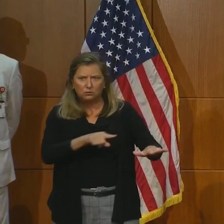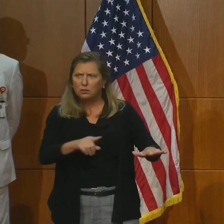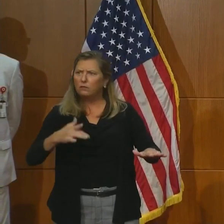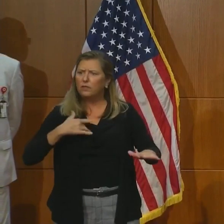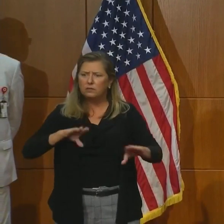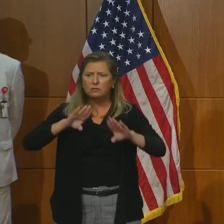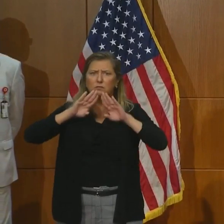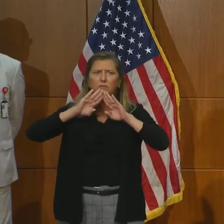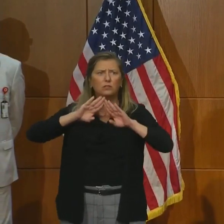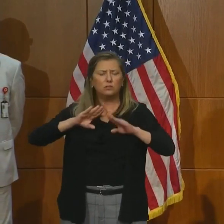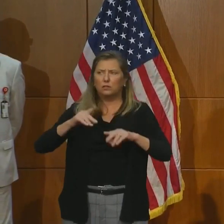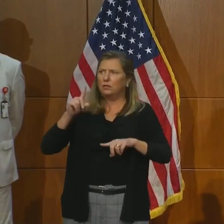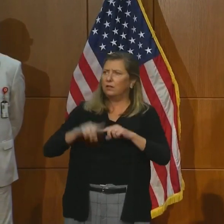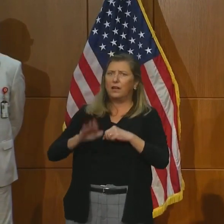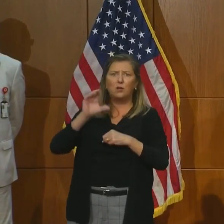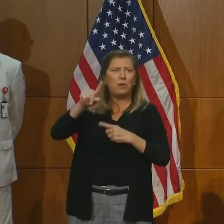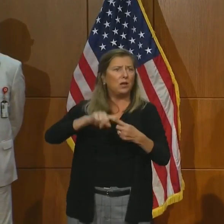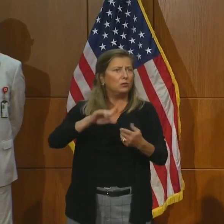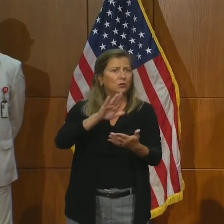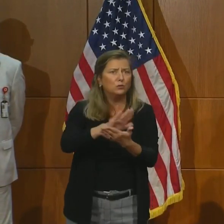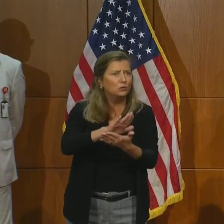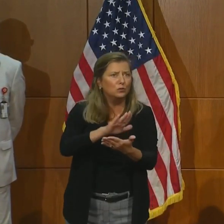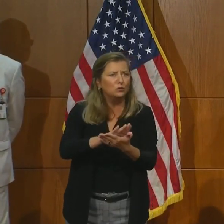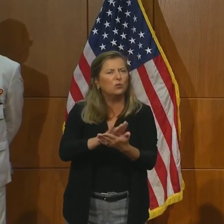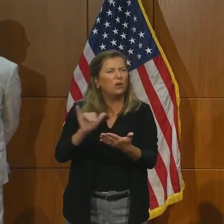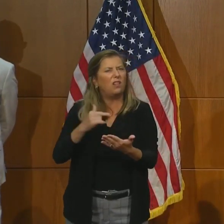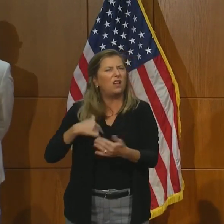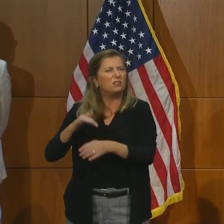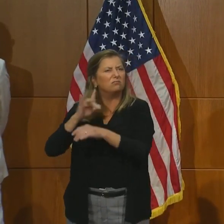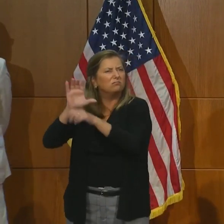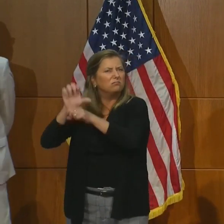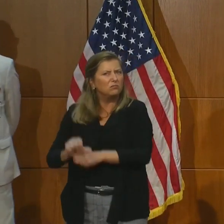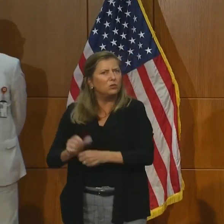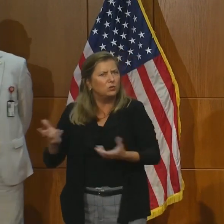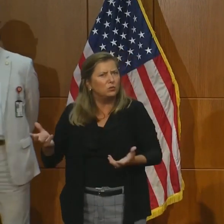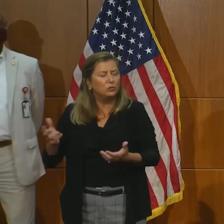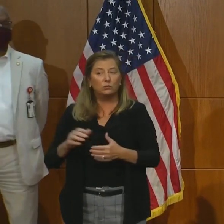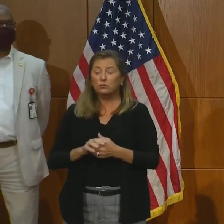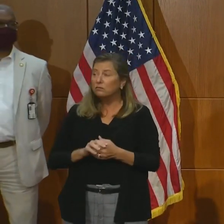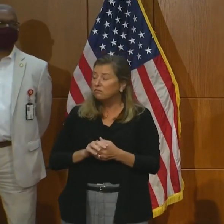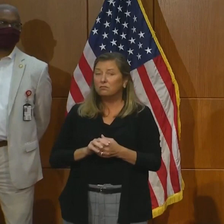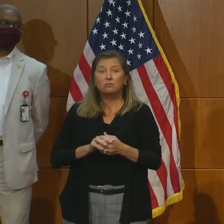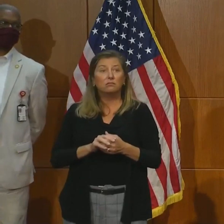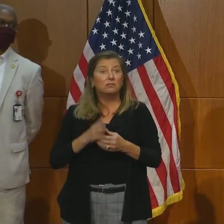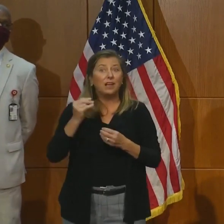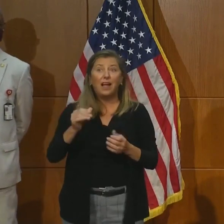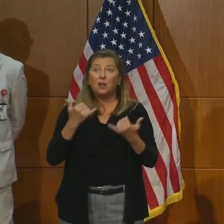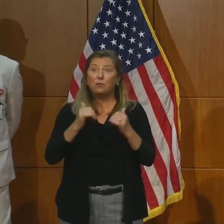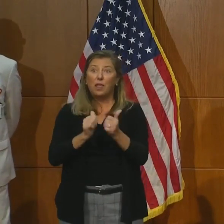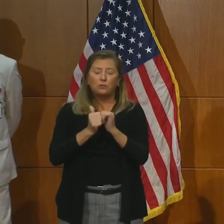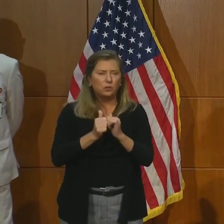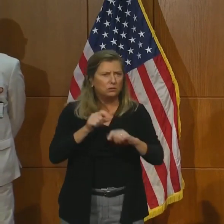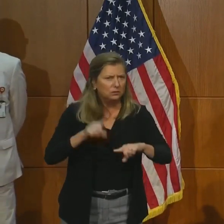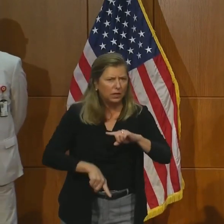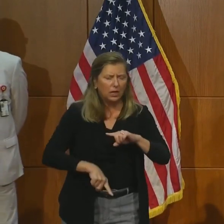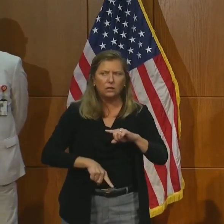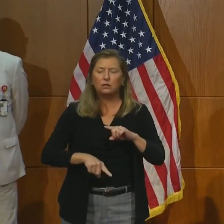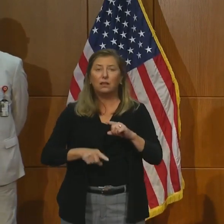INDEED TOUGH TIMES AND EVERYONE SUPPORTING. CHILDREN ARE FRUSTRATED ABOUT NOT GOING BACK